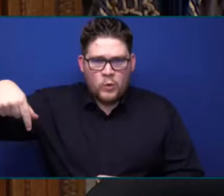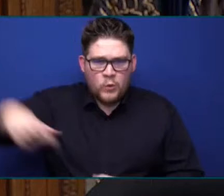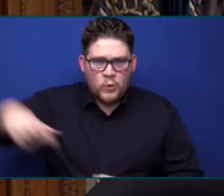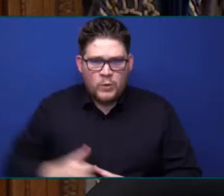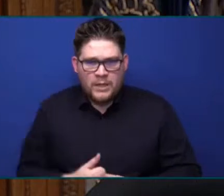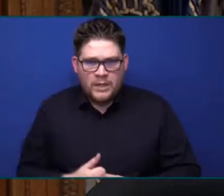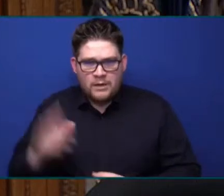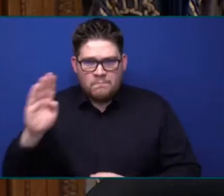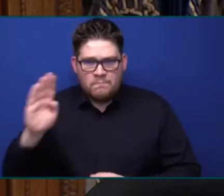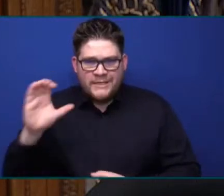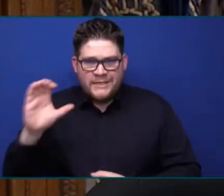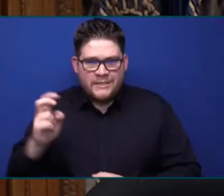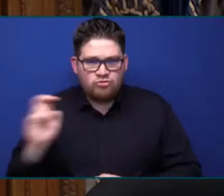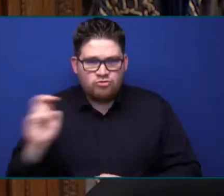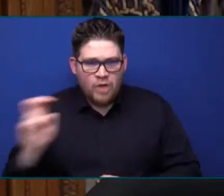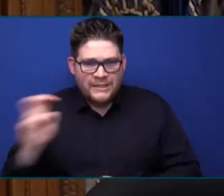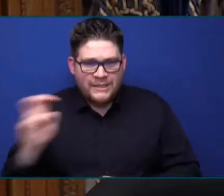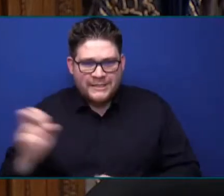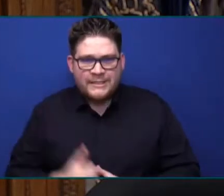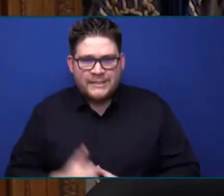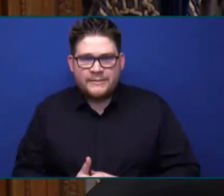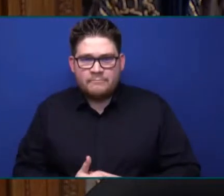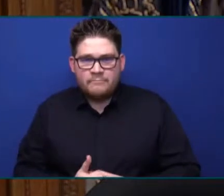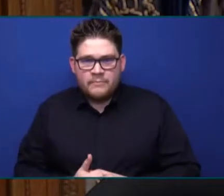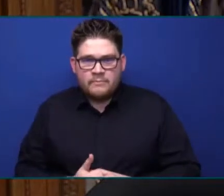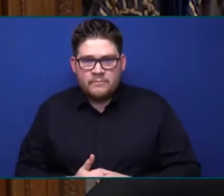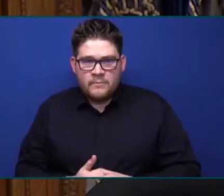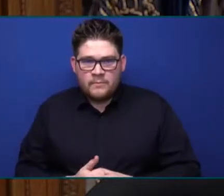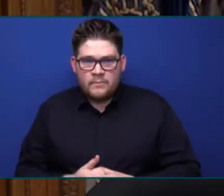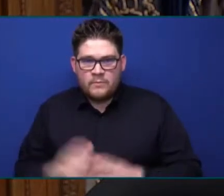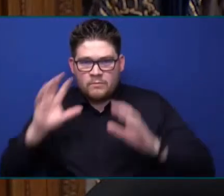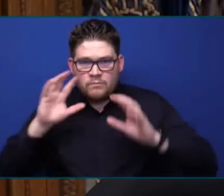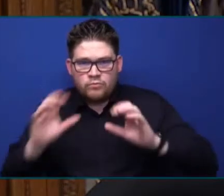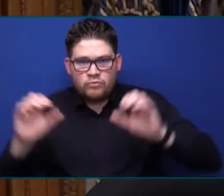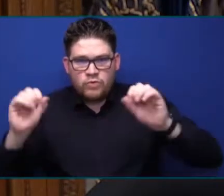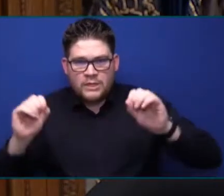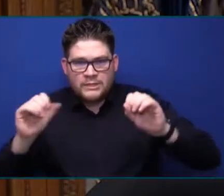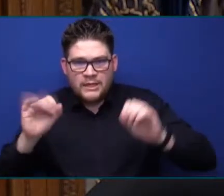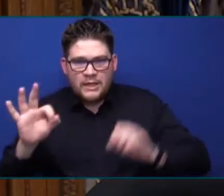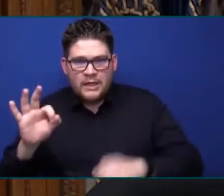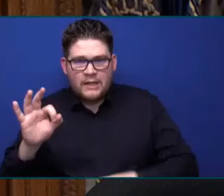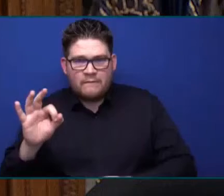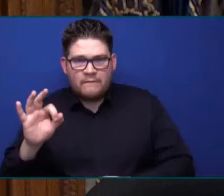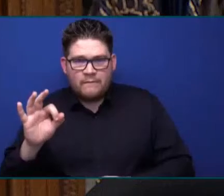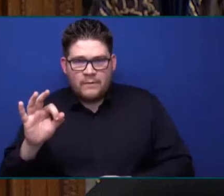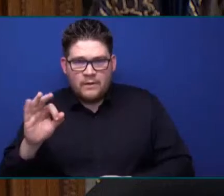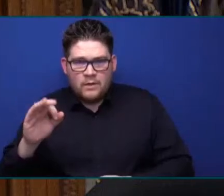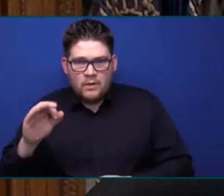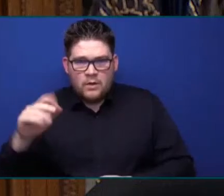Robin Silvester, president and CEO, Port of Vancouver; Ryan Spong, co-owner of Tacofino;